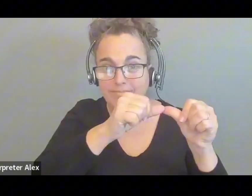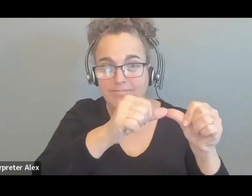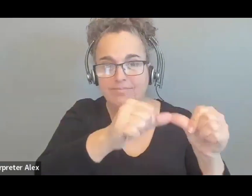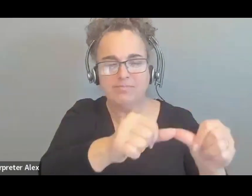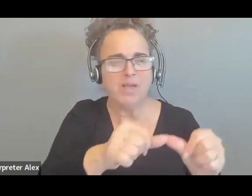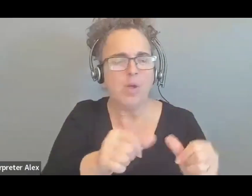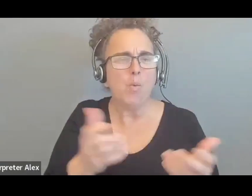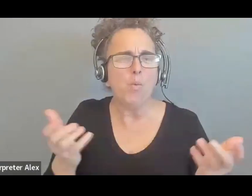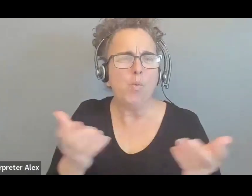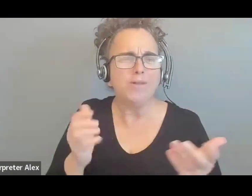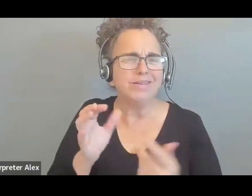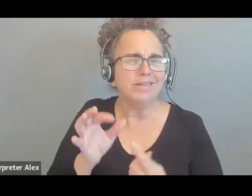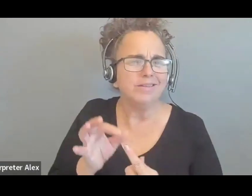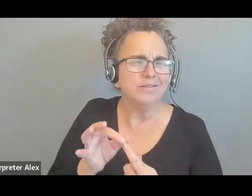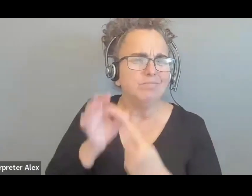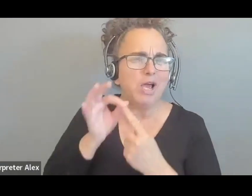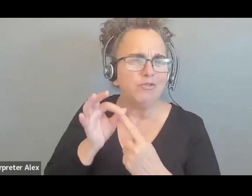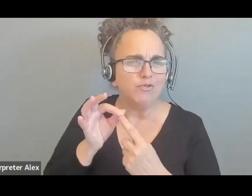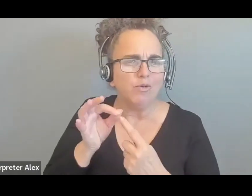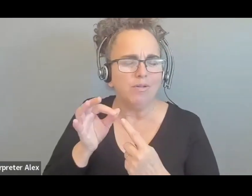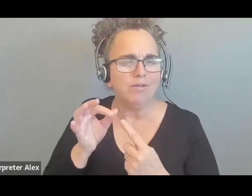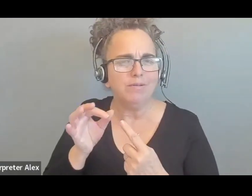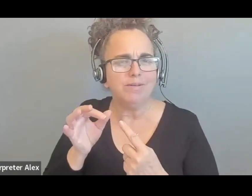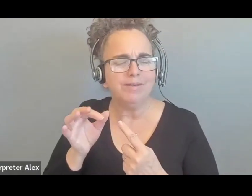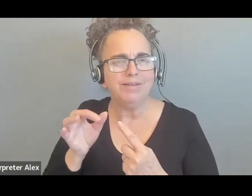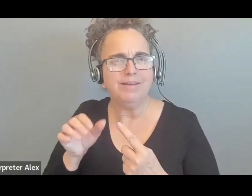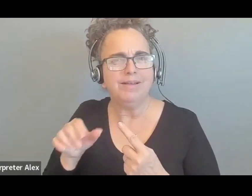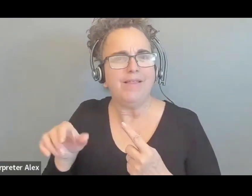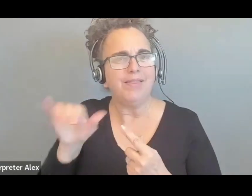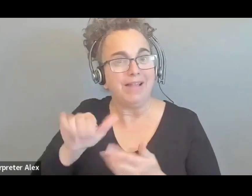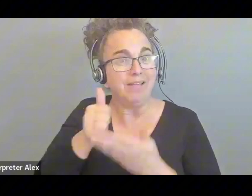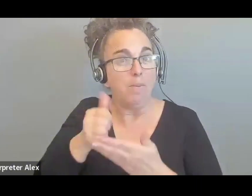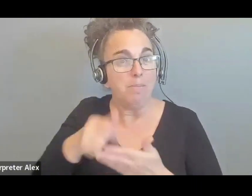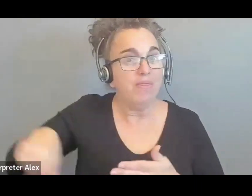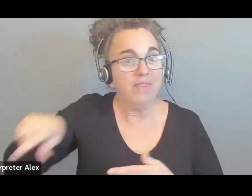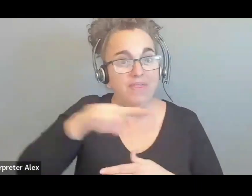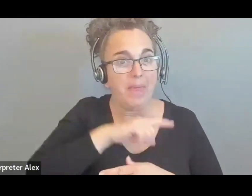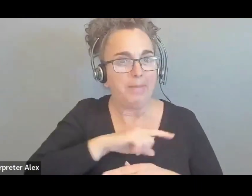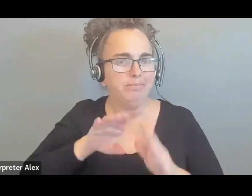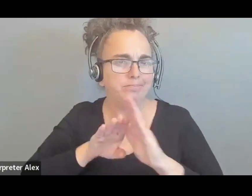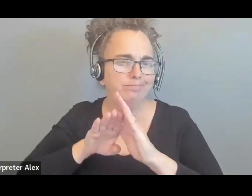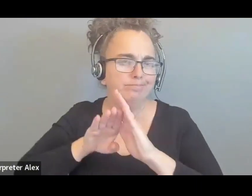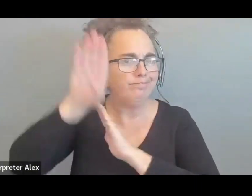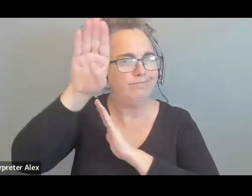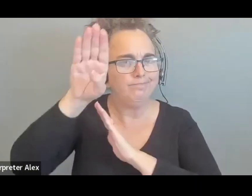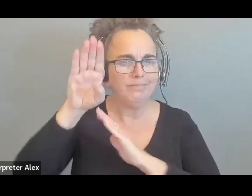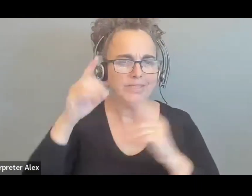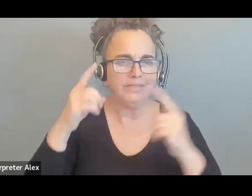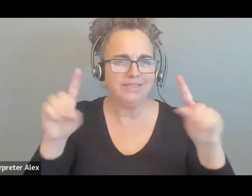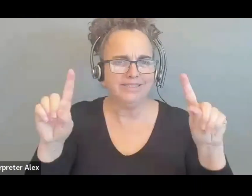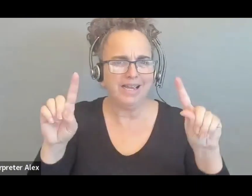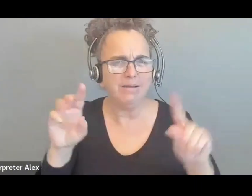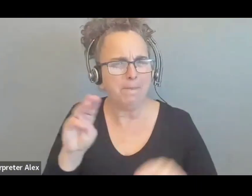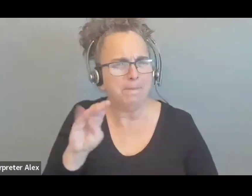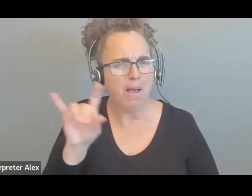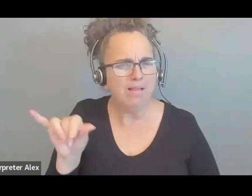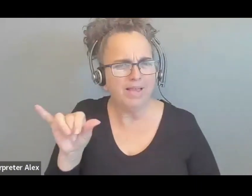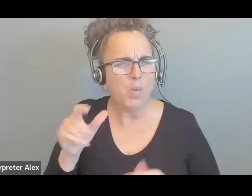and start to see success as Molly is suggesting? What are you seeing that is a common secret sauce